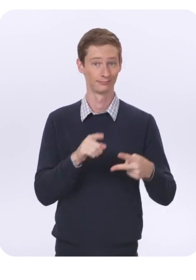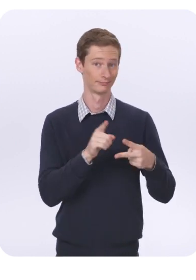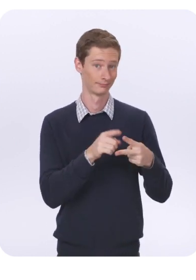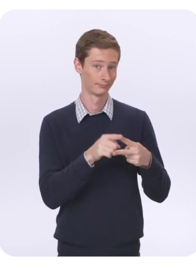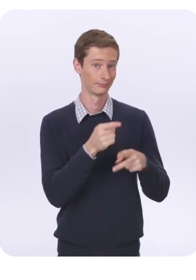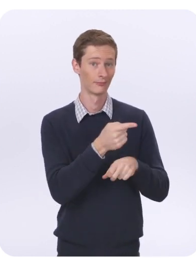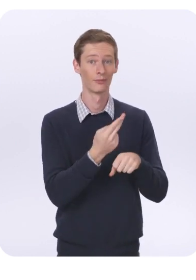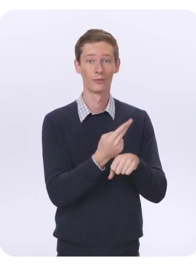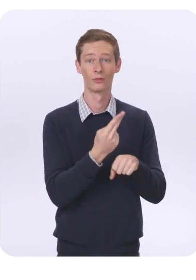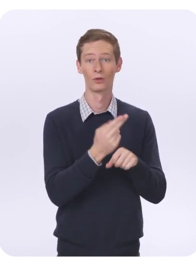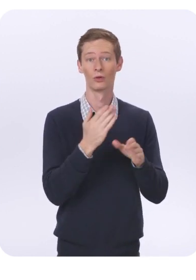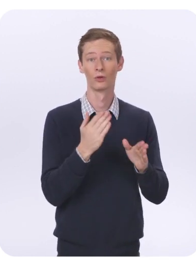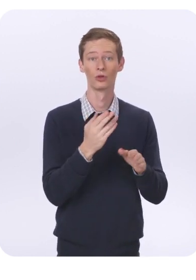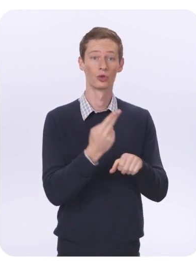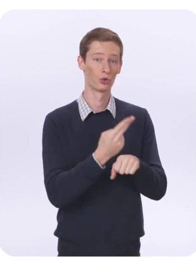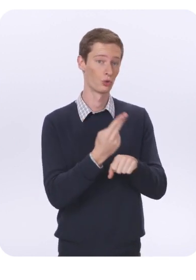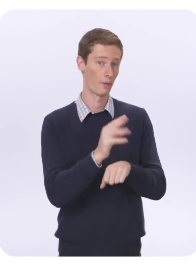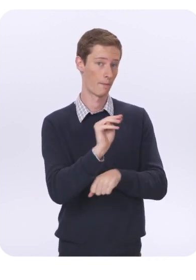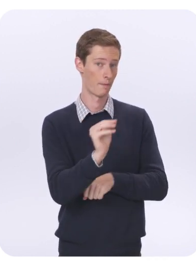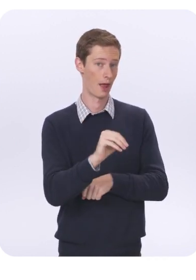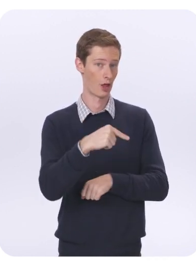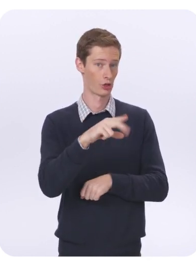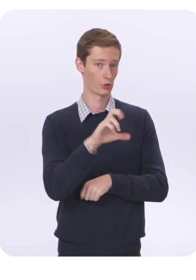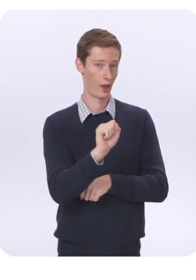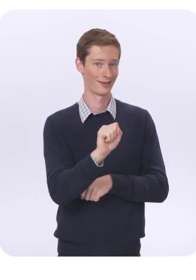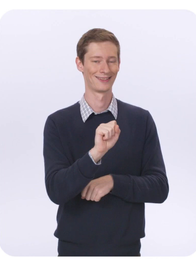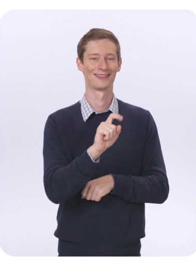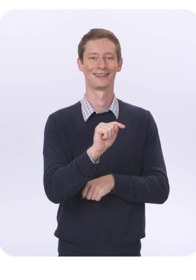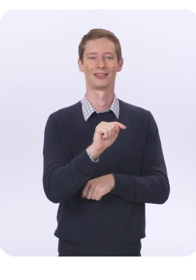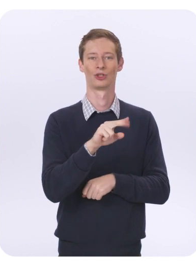which was derived from the Snapdragon GSR and is built into